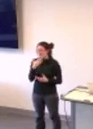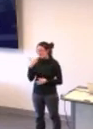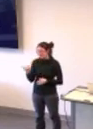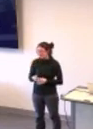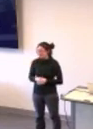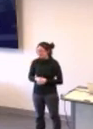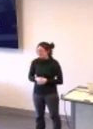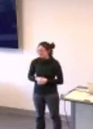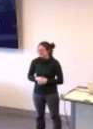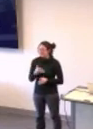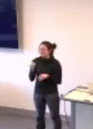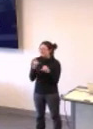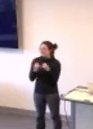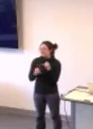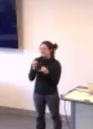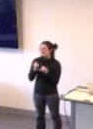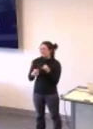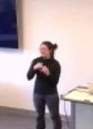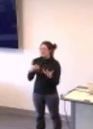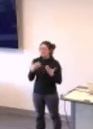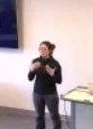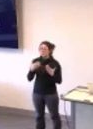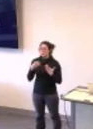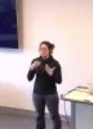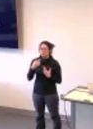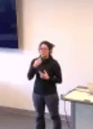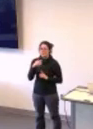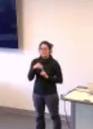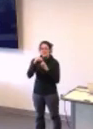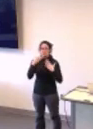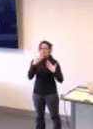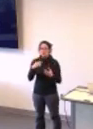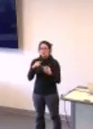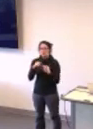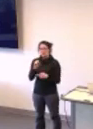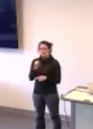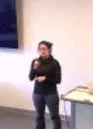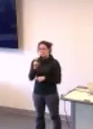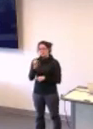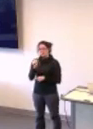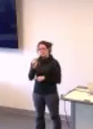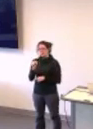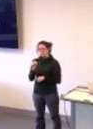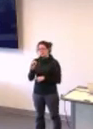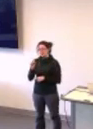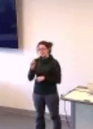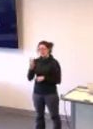Finally, I want to give a special shout-out to Susan Schwike from UC-Berkeley, who's here.